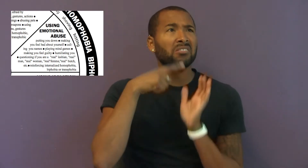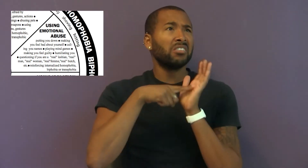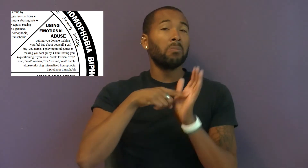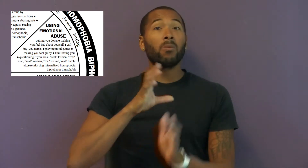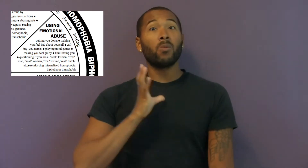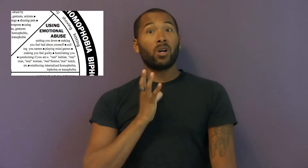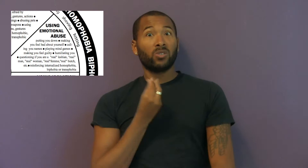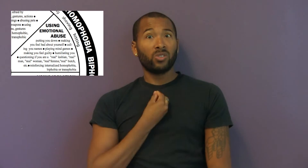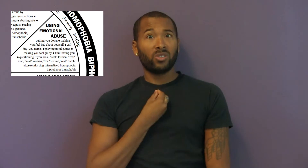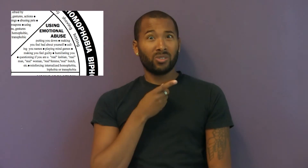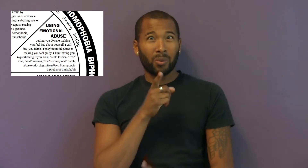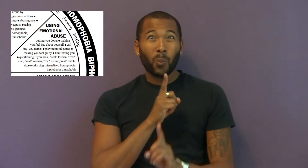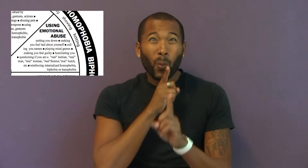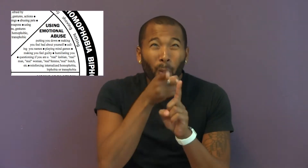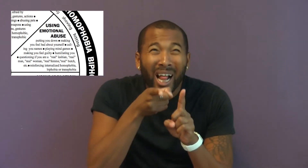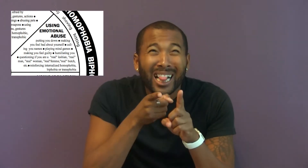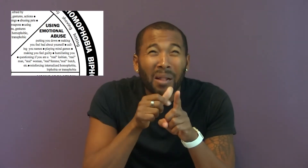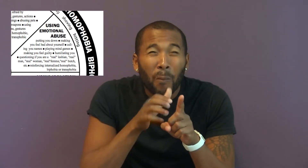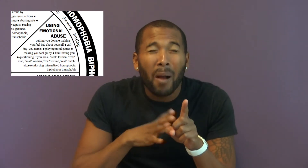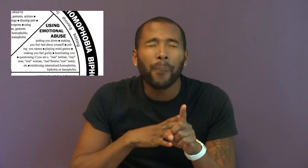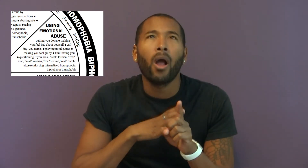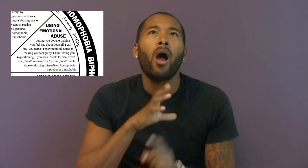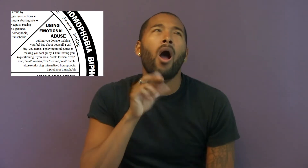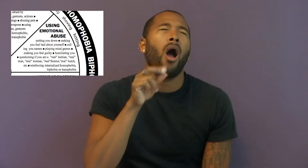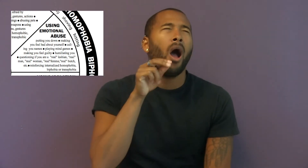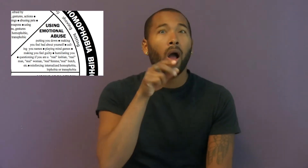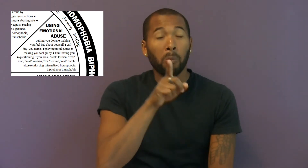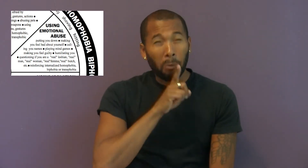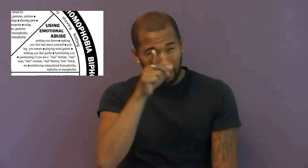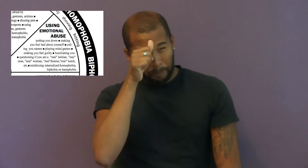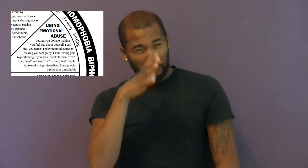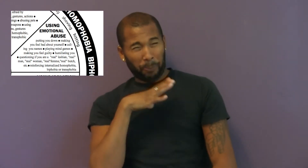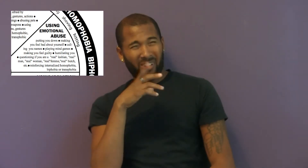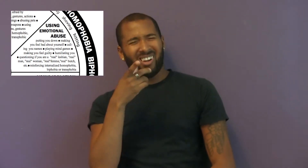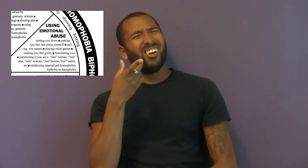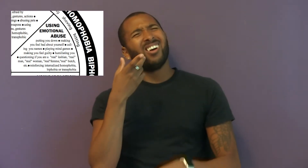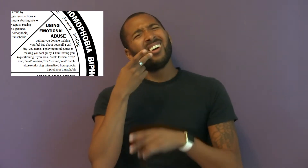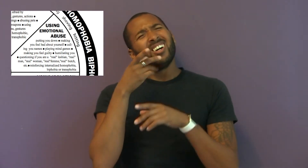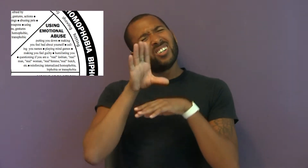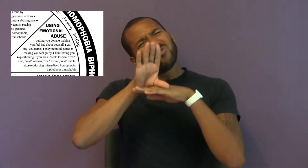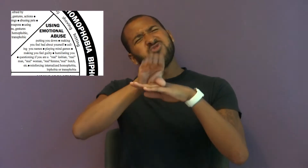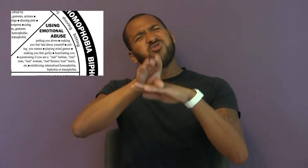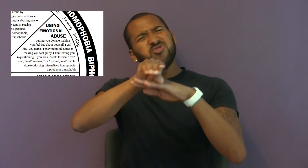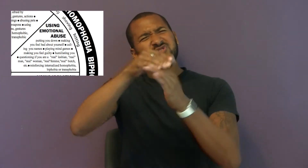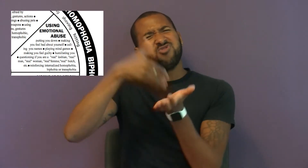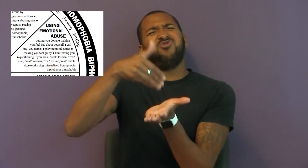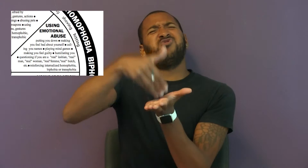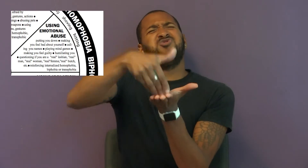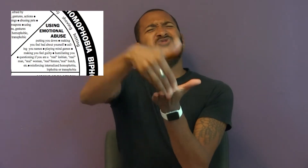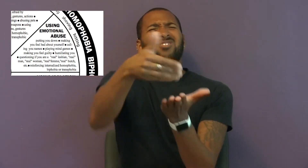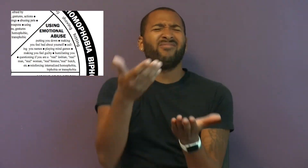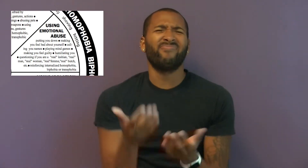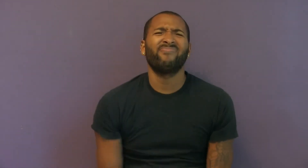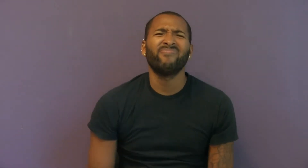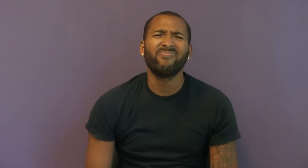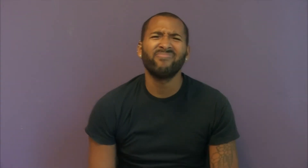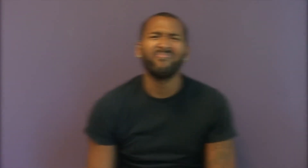For example, if you are transgendered they will ask if you are a real woman or real man to put you down often.